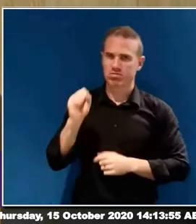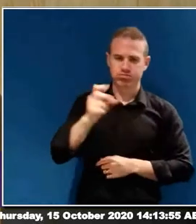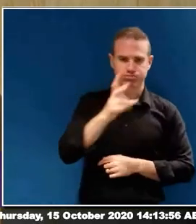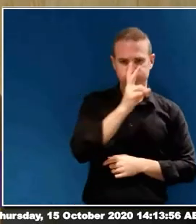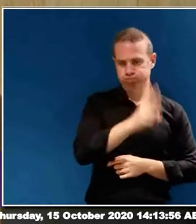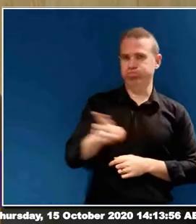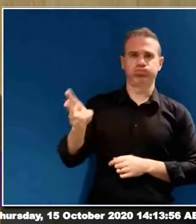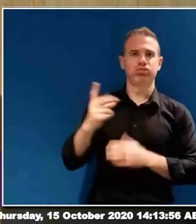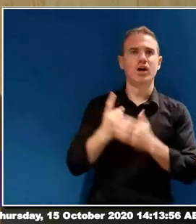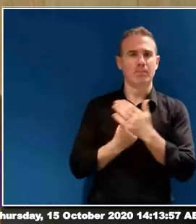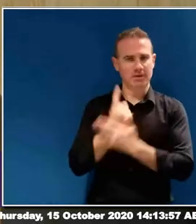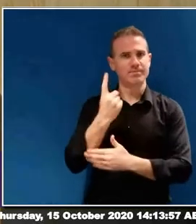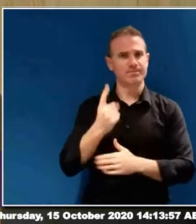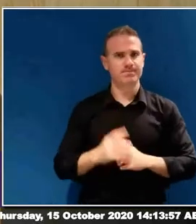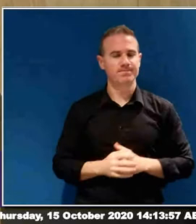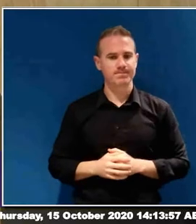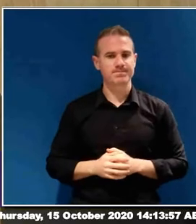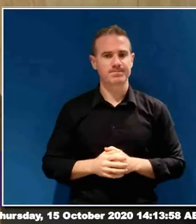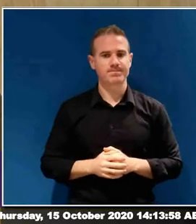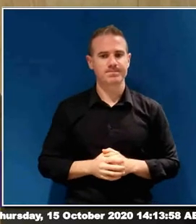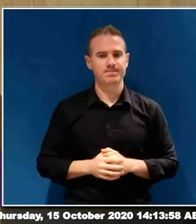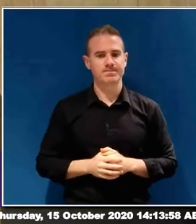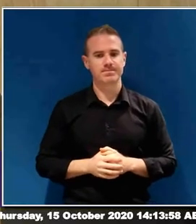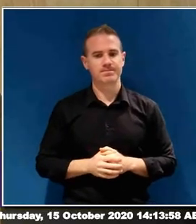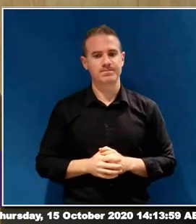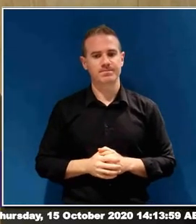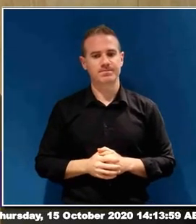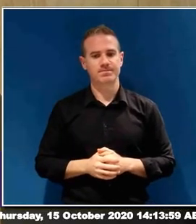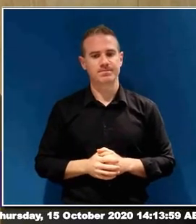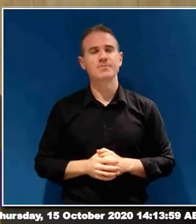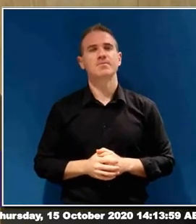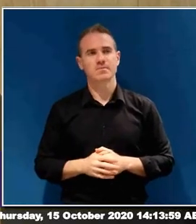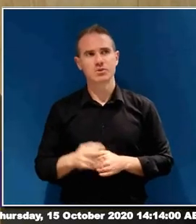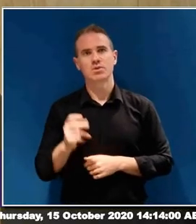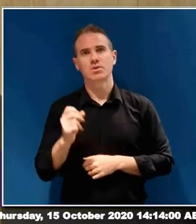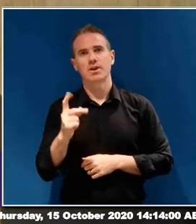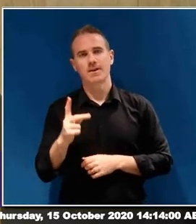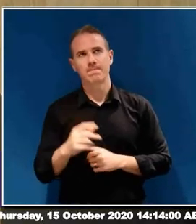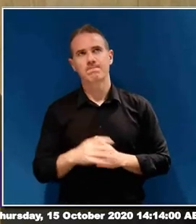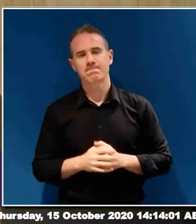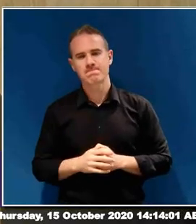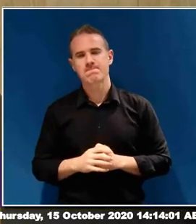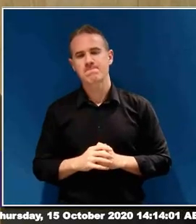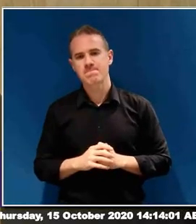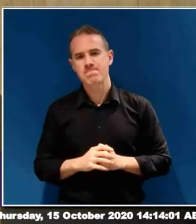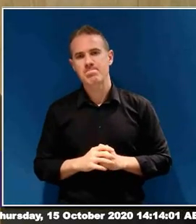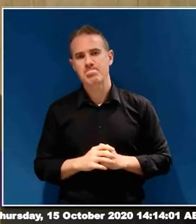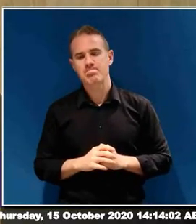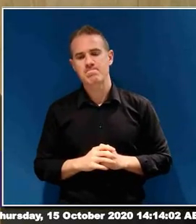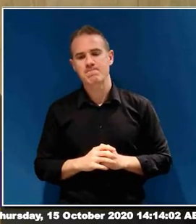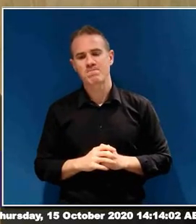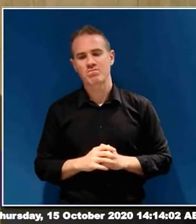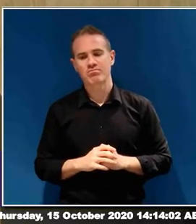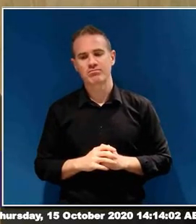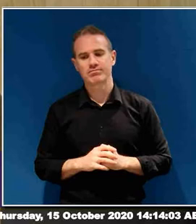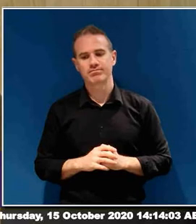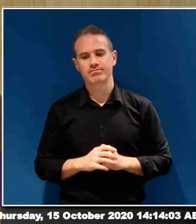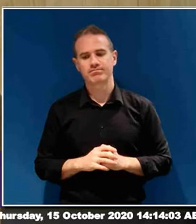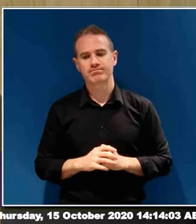OK. Now, you're aware of something called regional complex case funding?